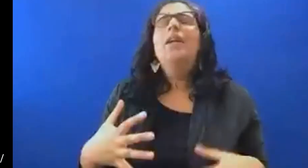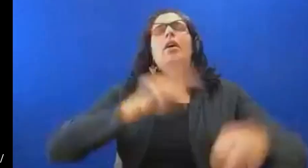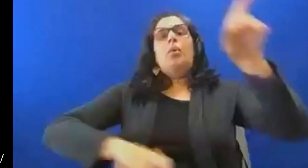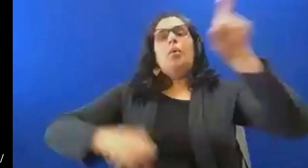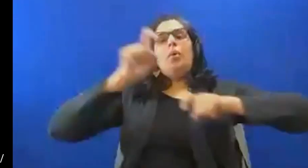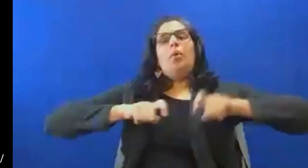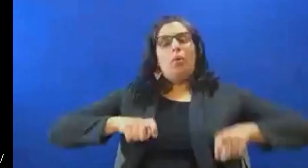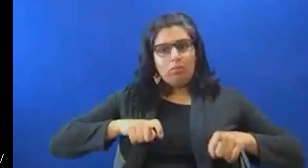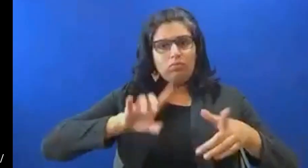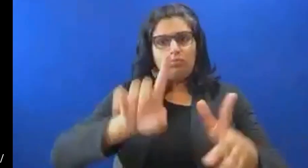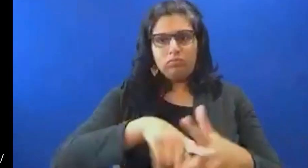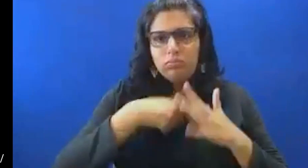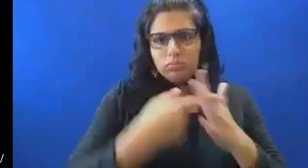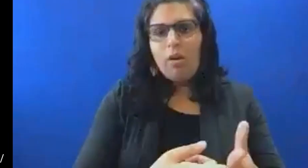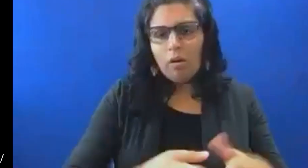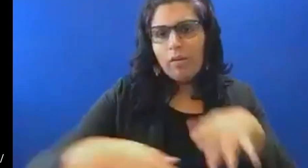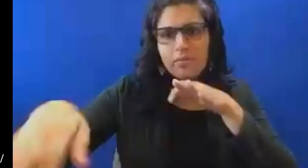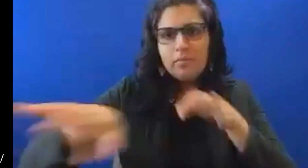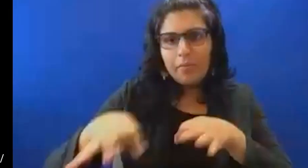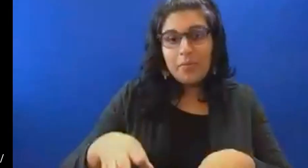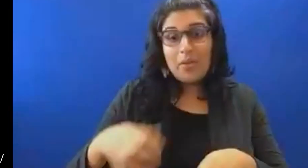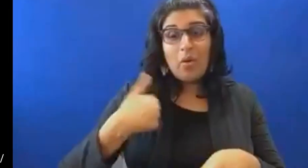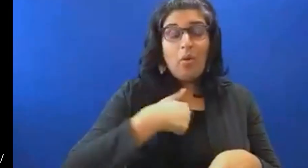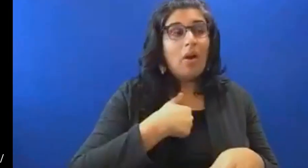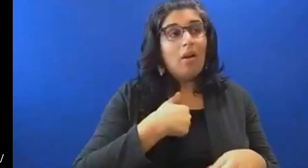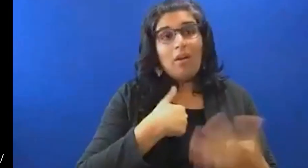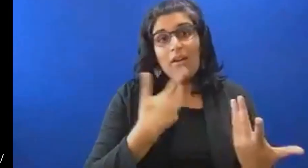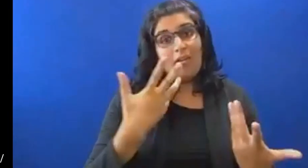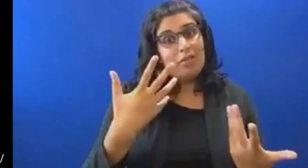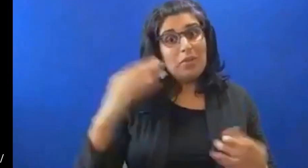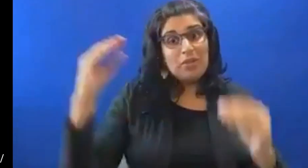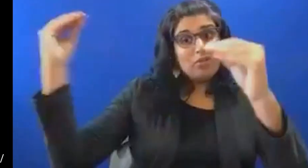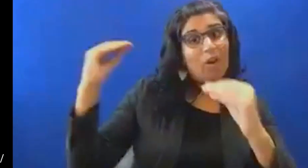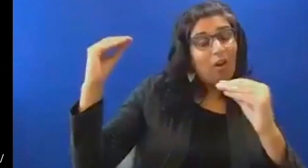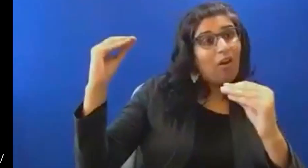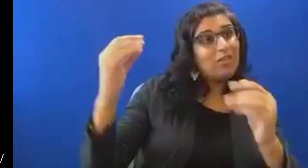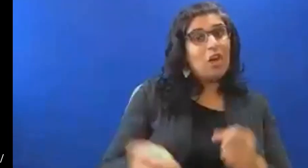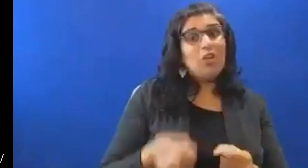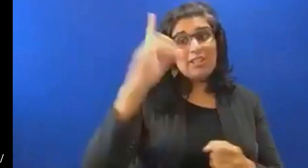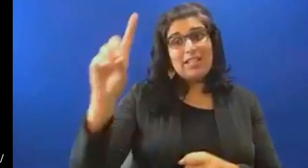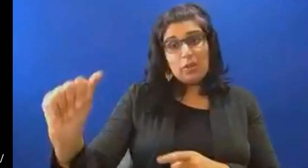I think that's because we've been socialized to understand disability from the viewpoint of negativity.